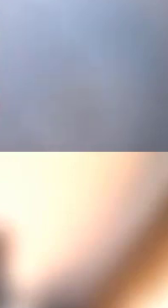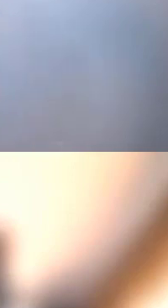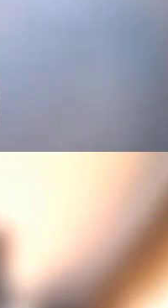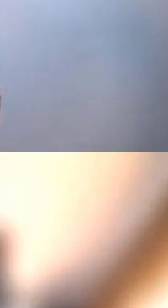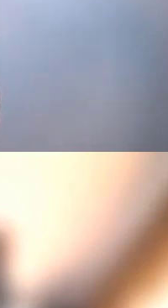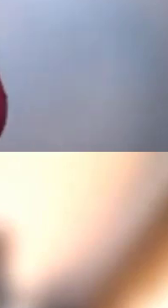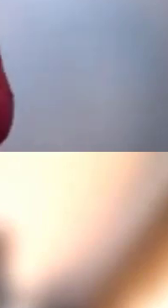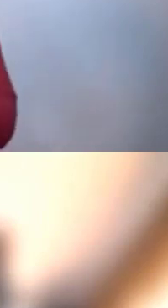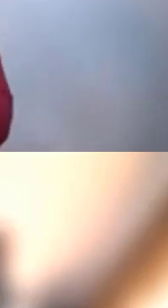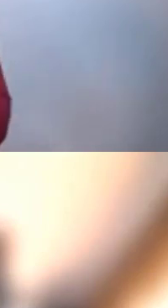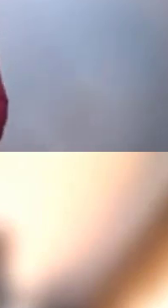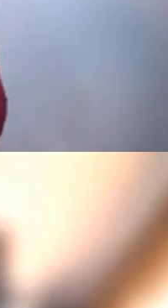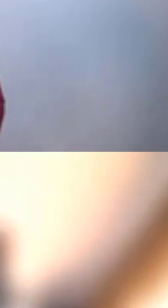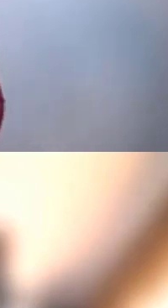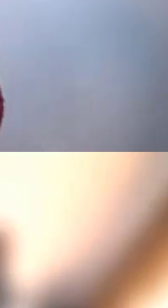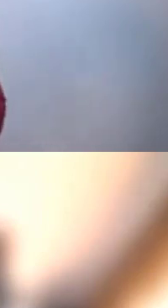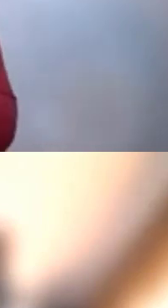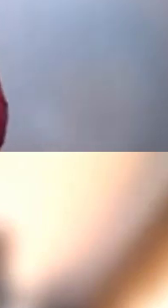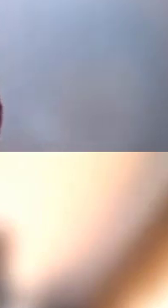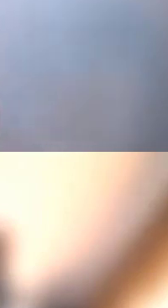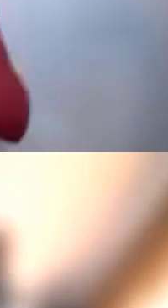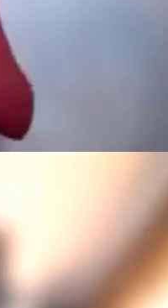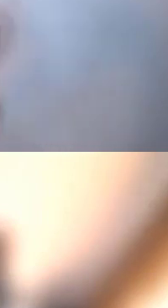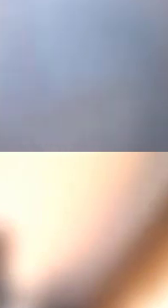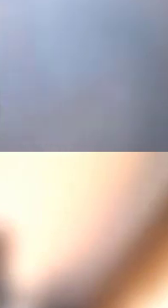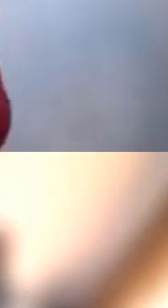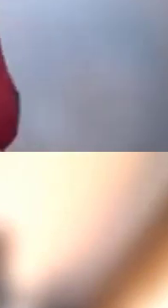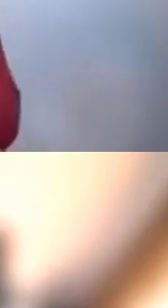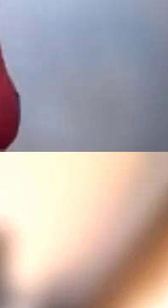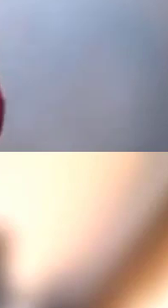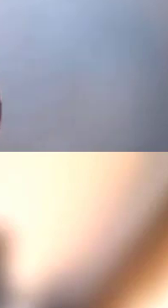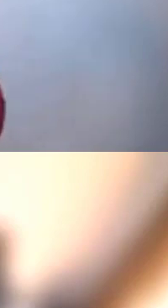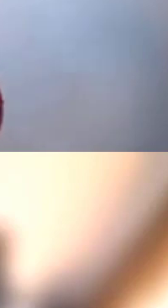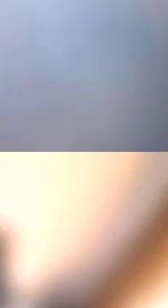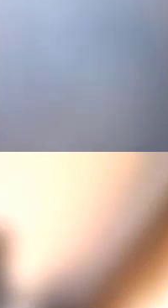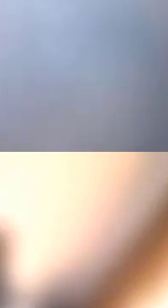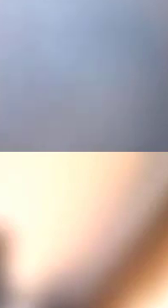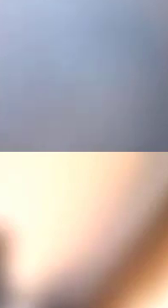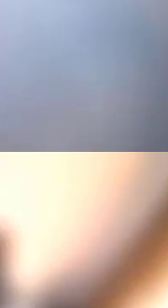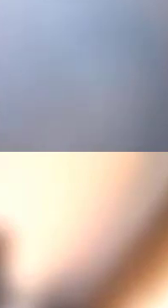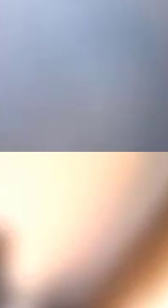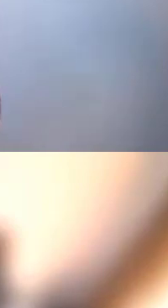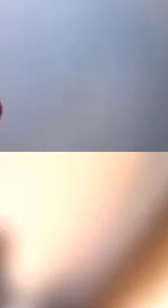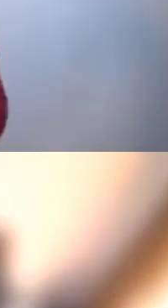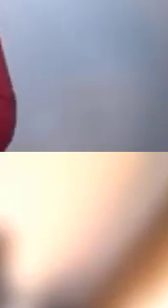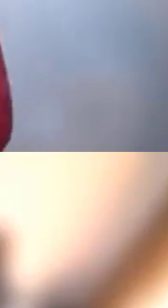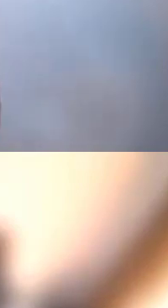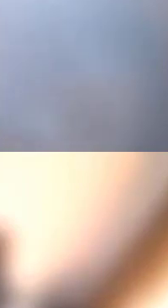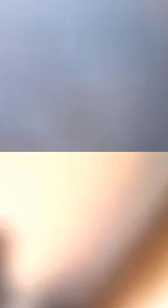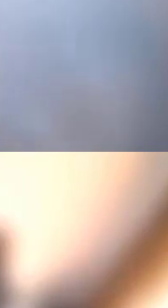out what an actual template that would look like, what structured elements and that kind of thing,